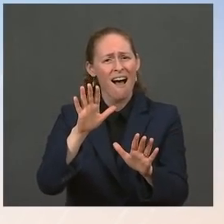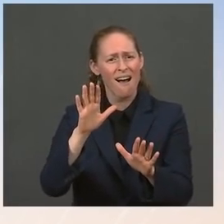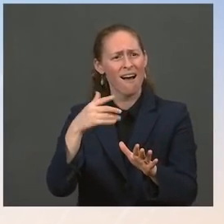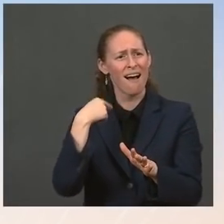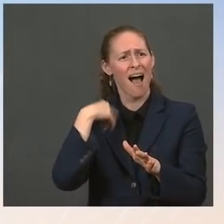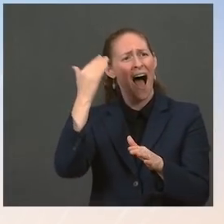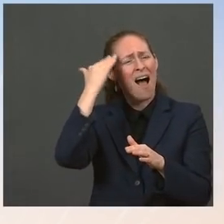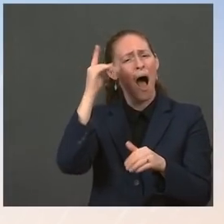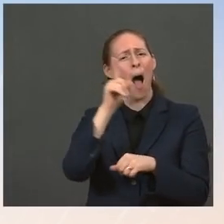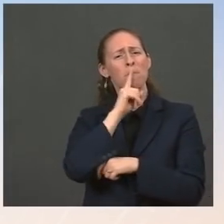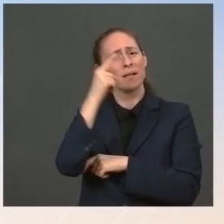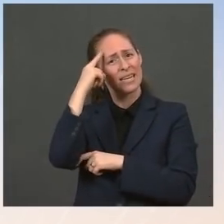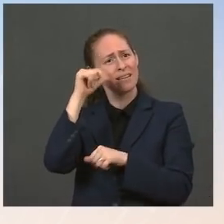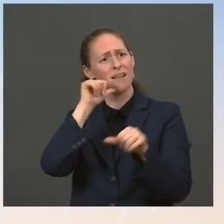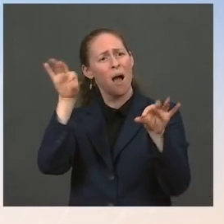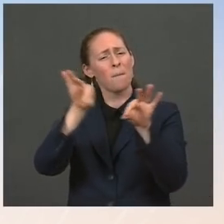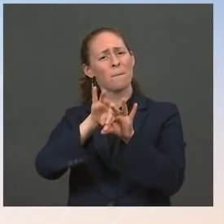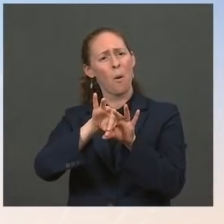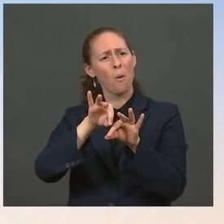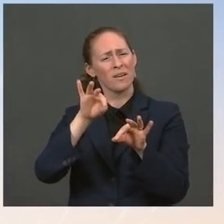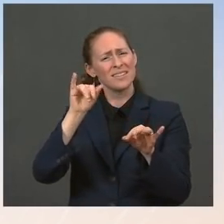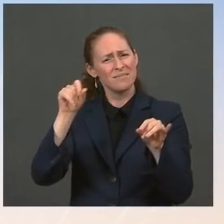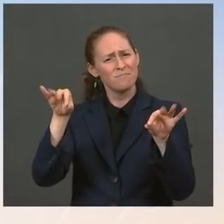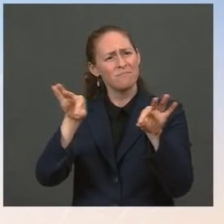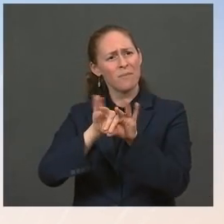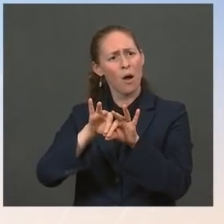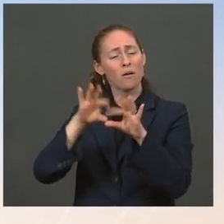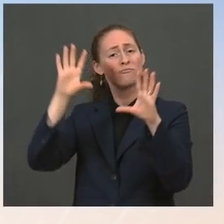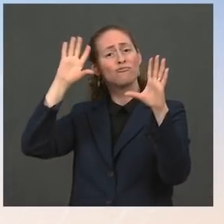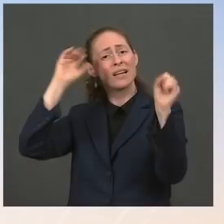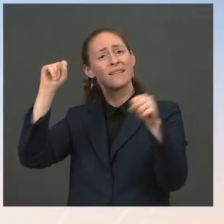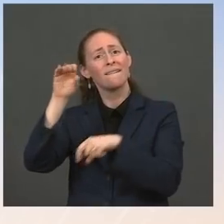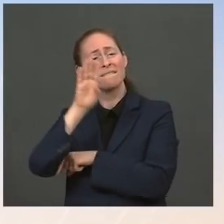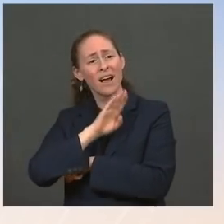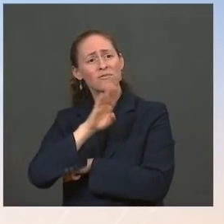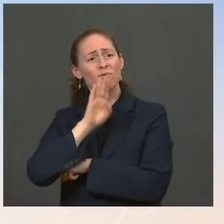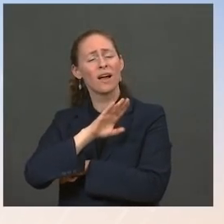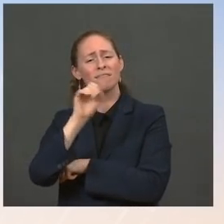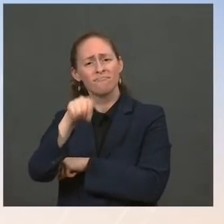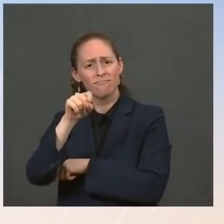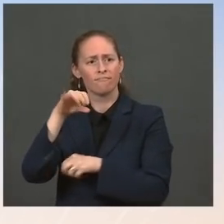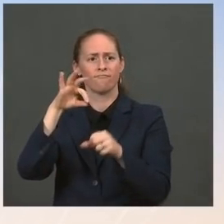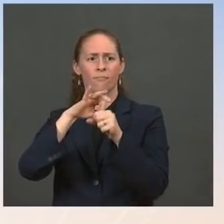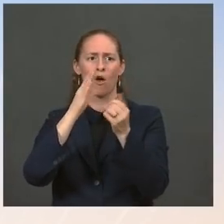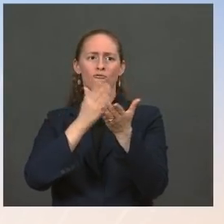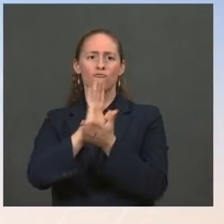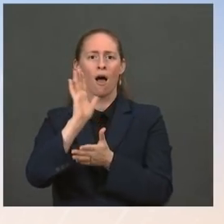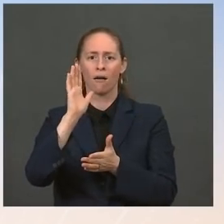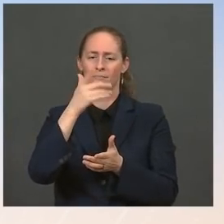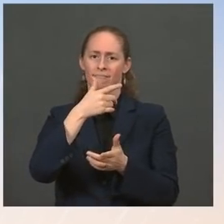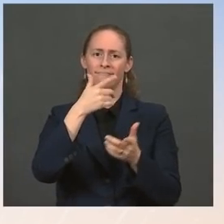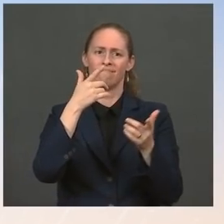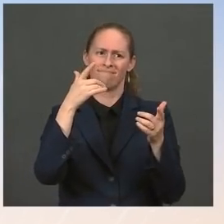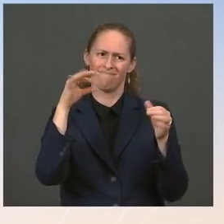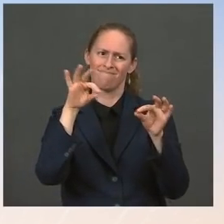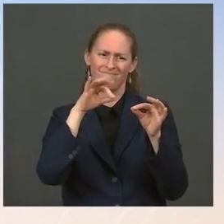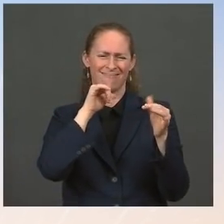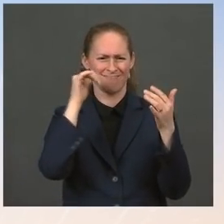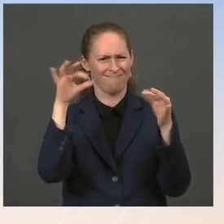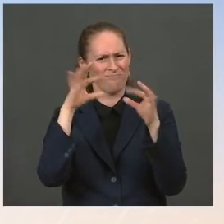I would say that the President is also frustrated that voting rights has not been done. He's also frustrated that Republicans